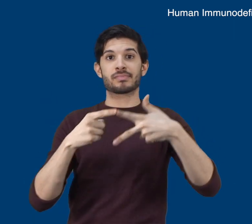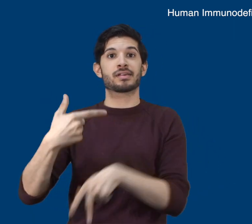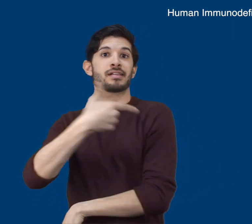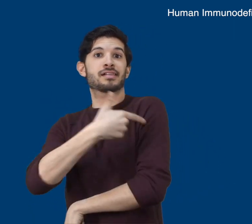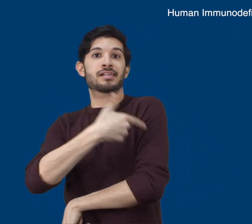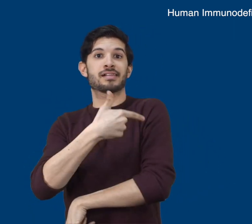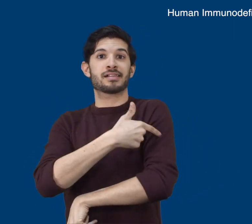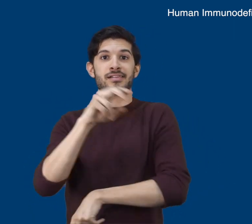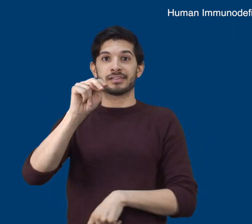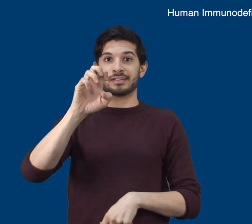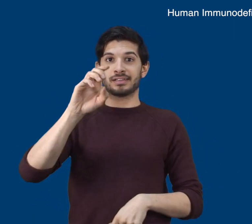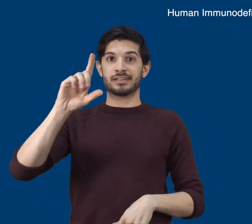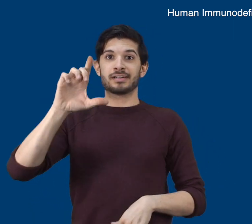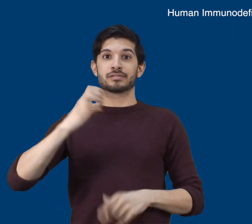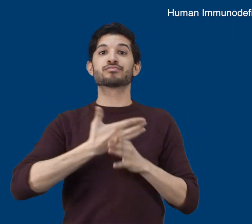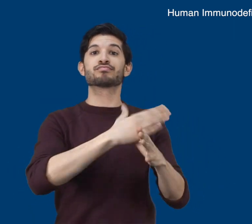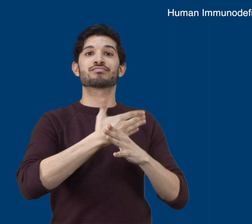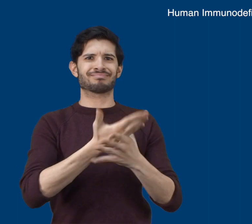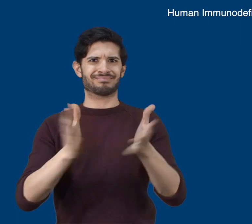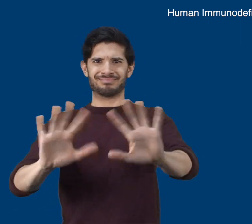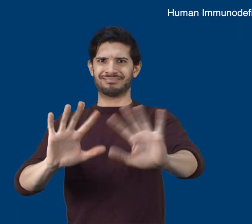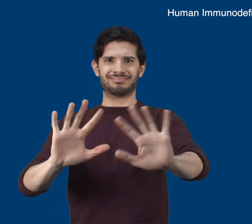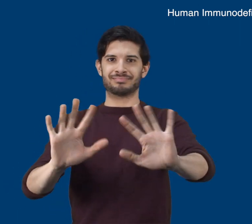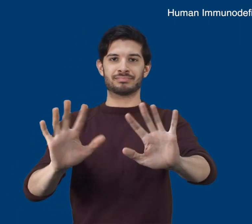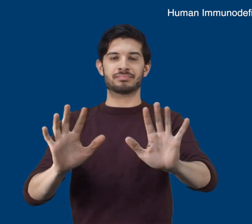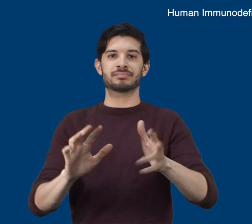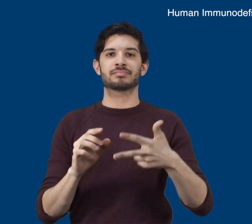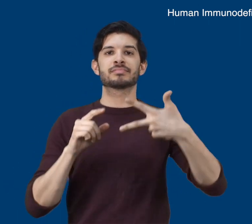2) do not share needles with other people